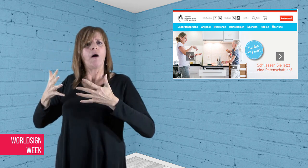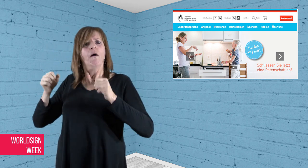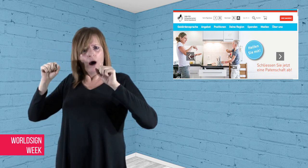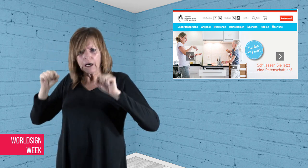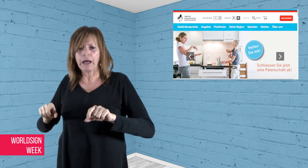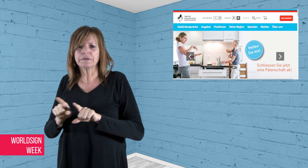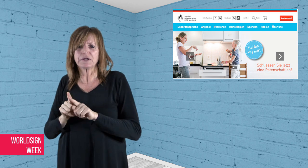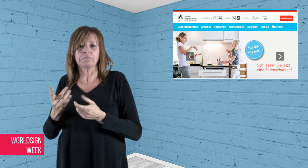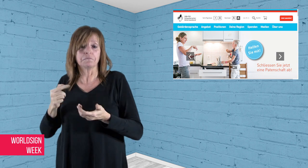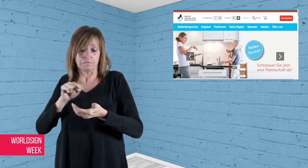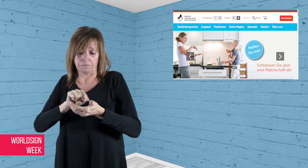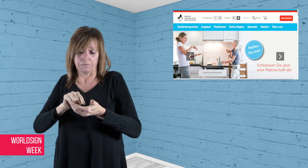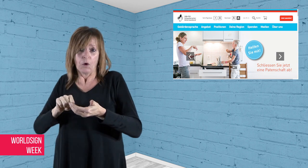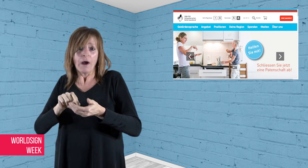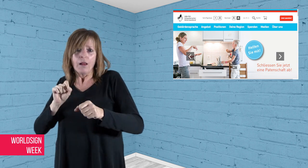phones, which is planned to